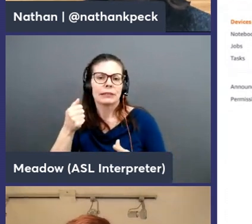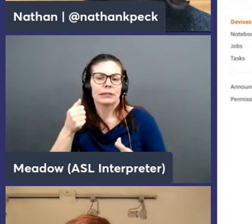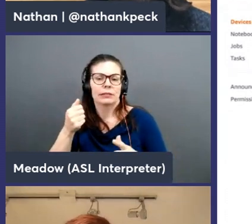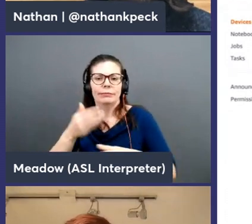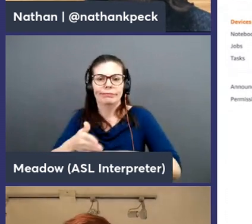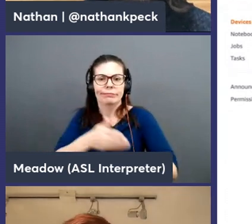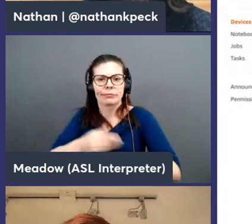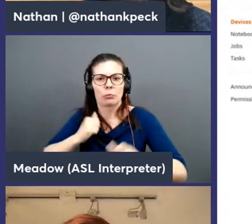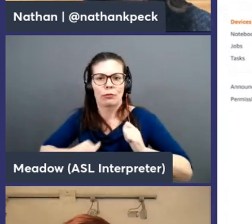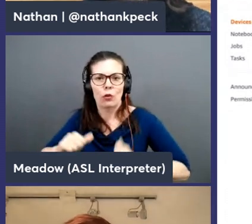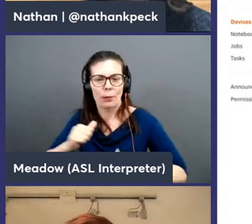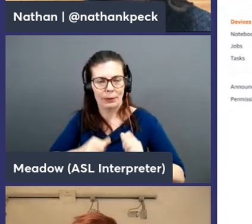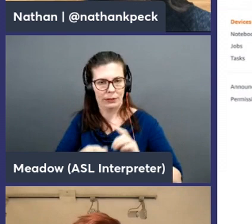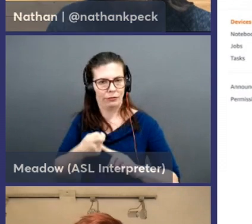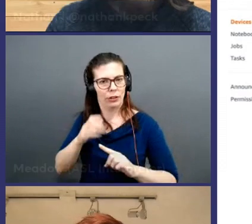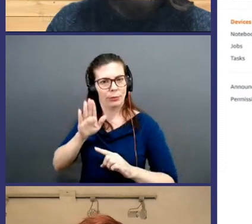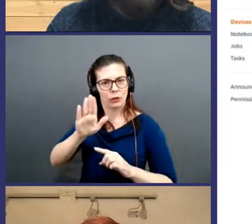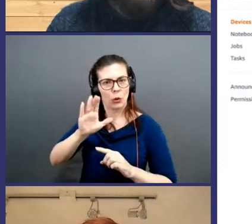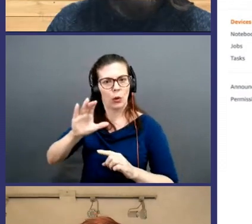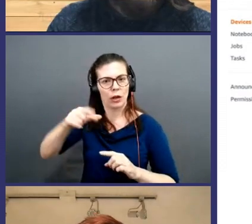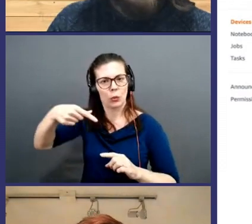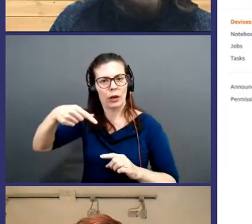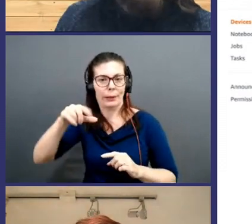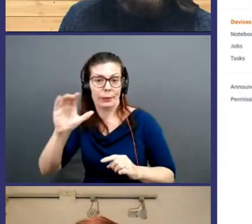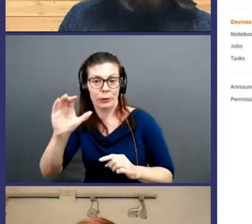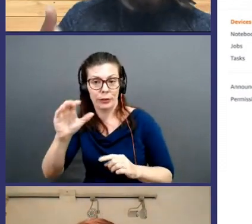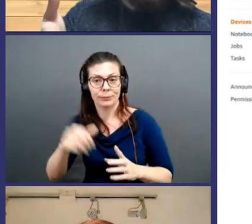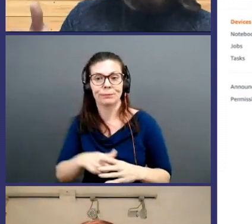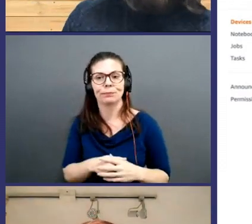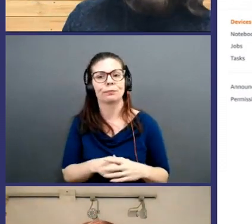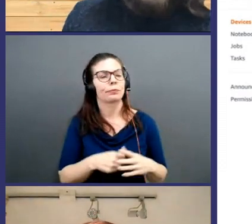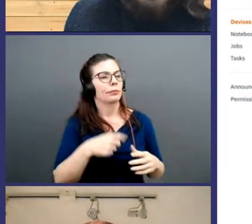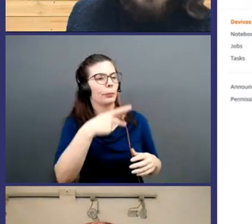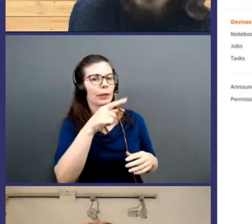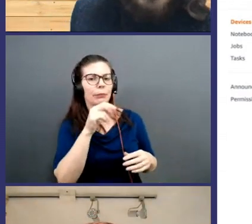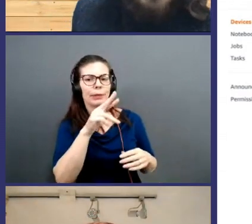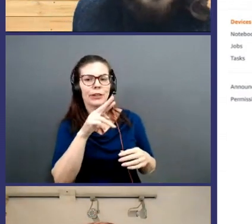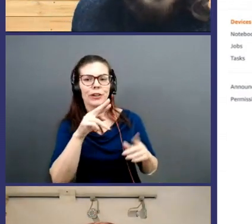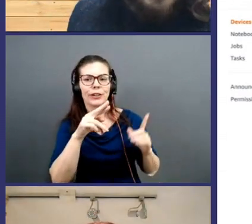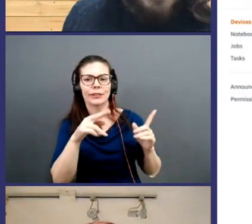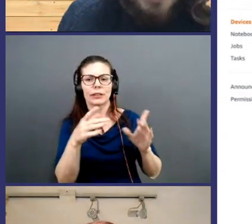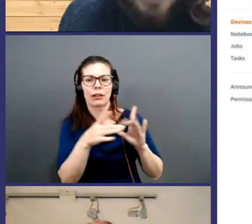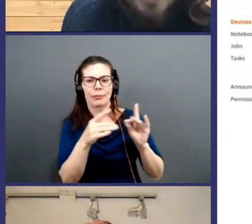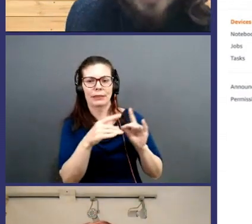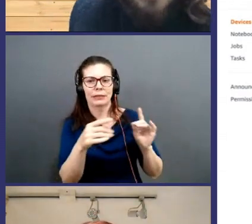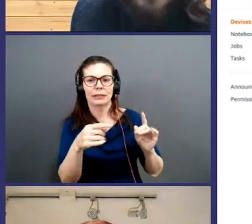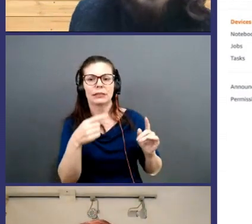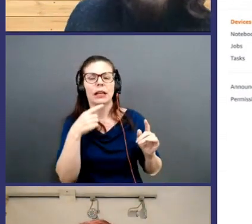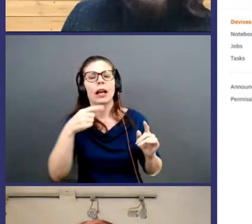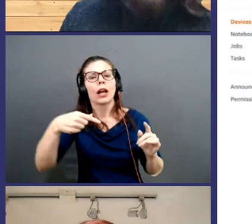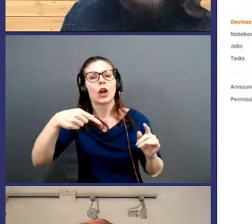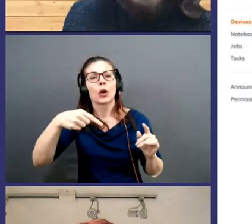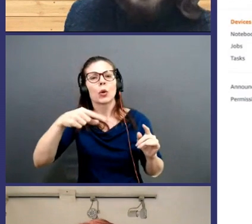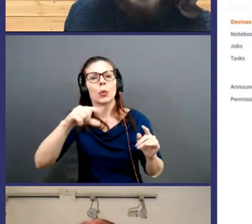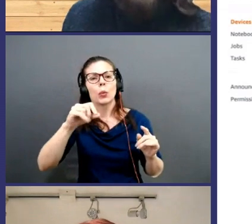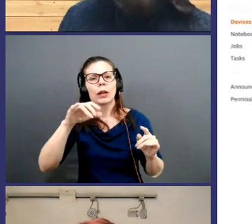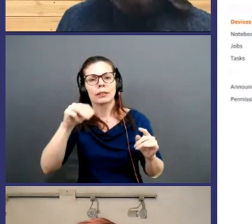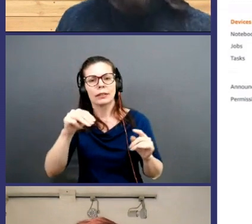out of your quantum computer. Peter commented and said that, "Quantum devices today are not just sitting in the corner